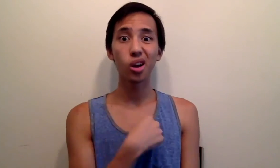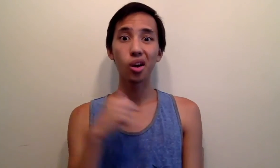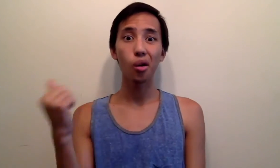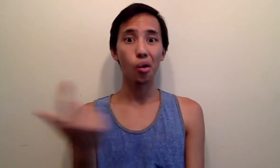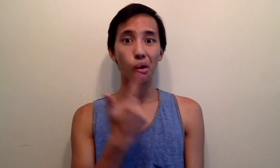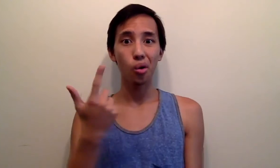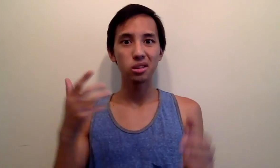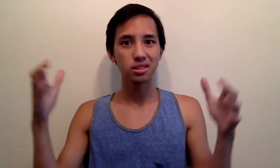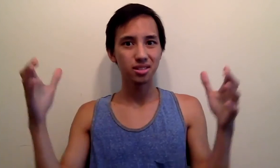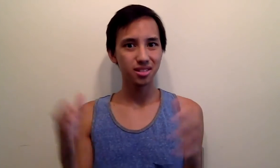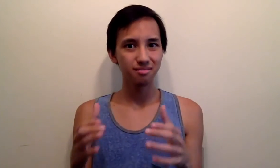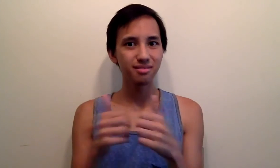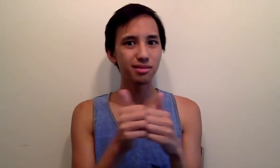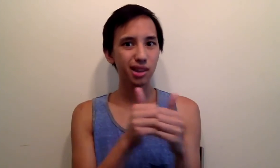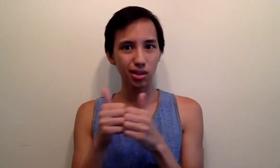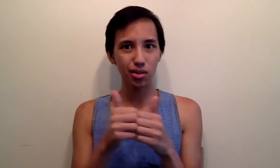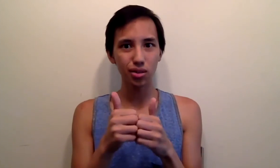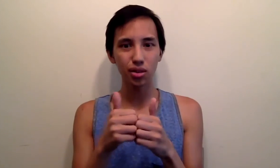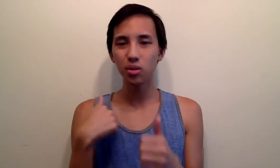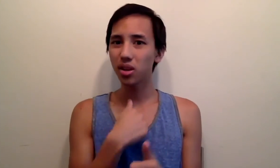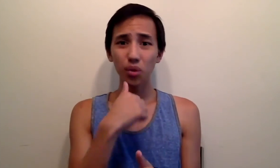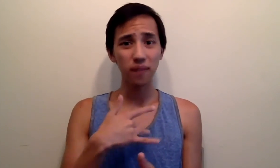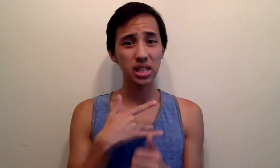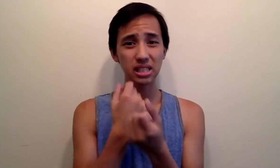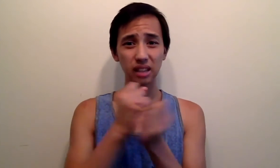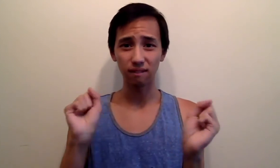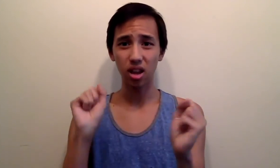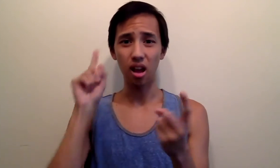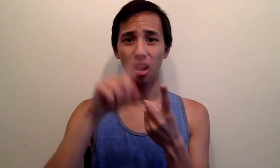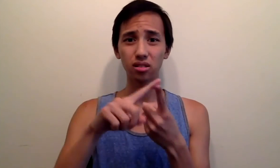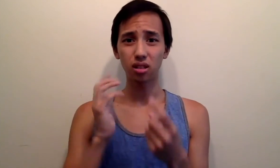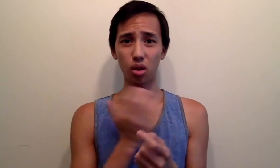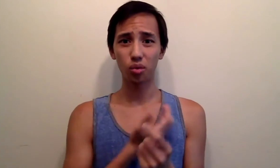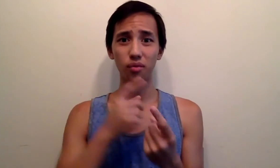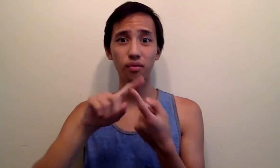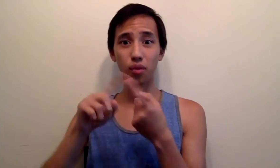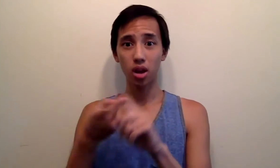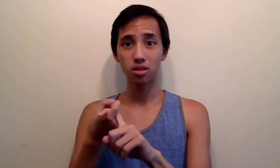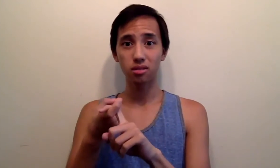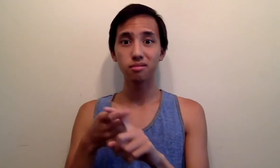We are all in this together, and we cannot feel safe until ALL our friends,